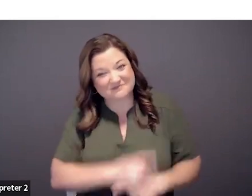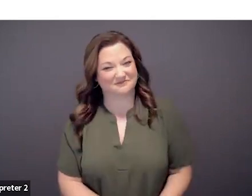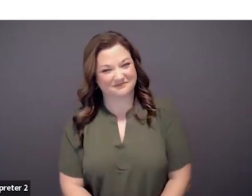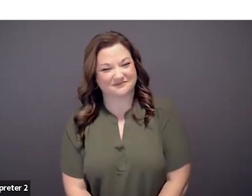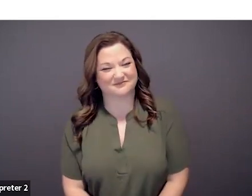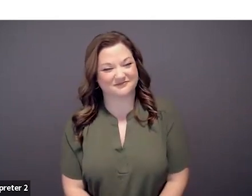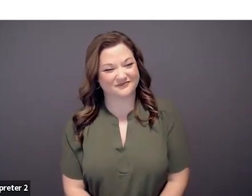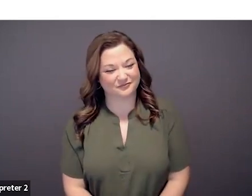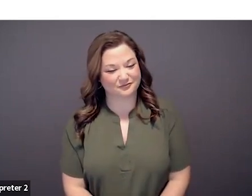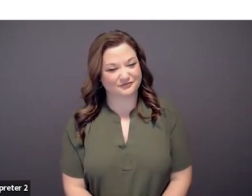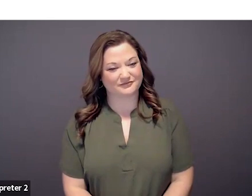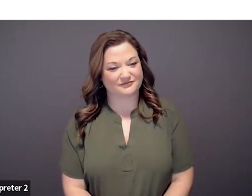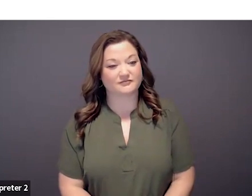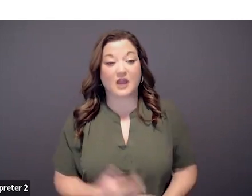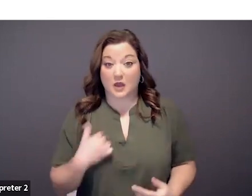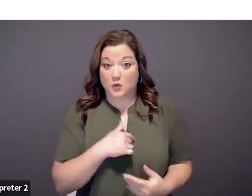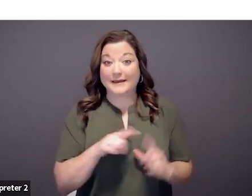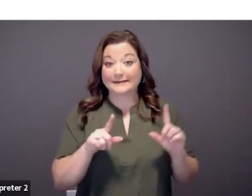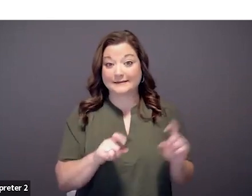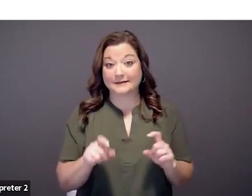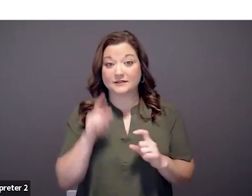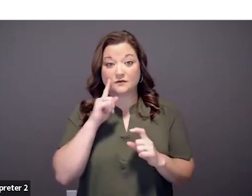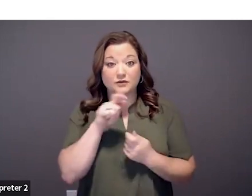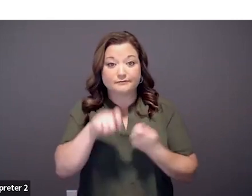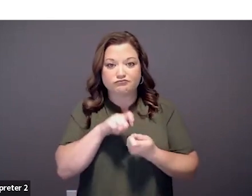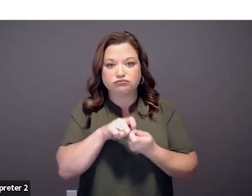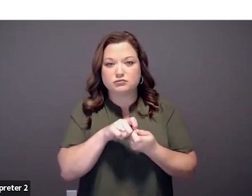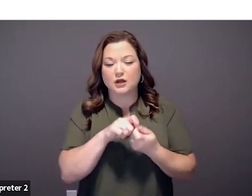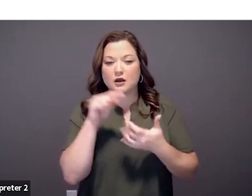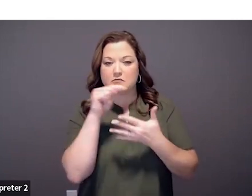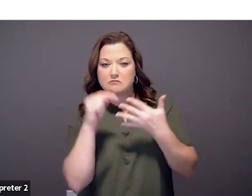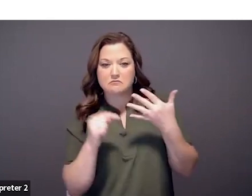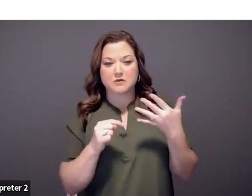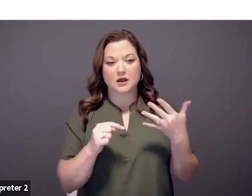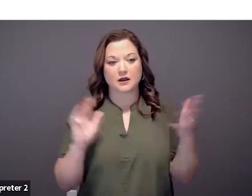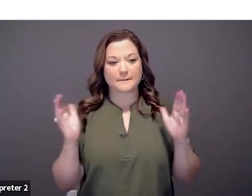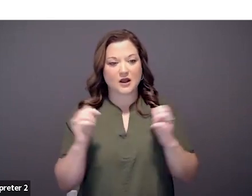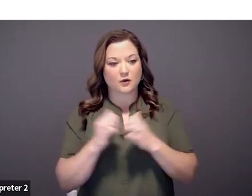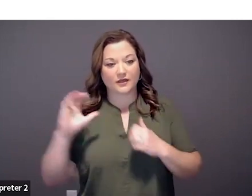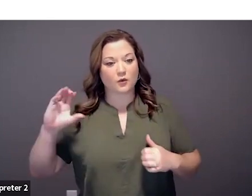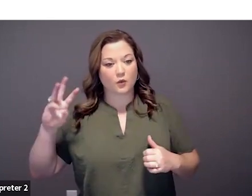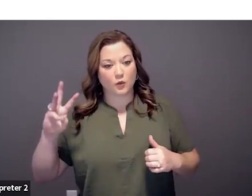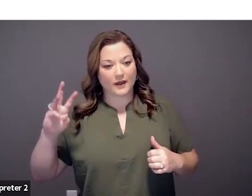We tested for some specific criteria against both WCAG and also Section 508.